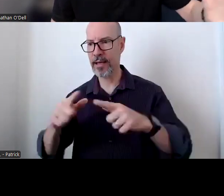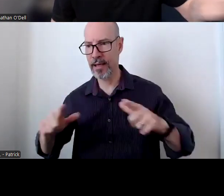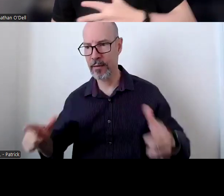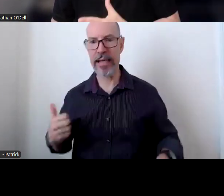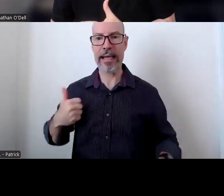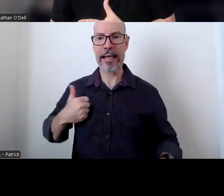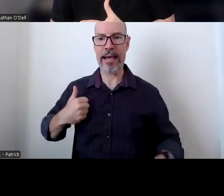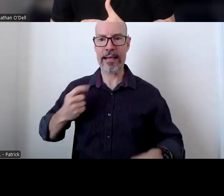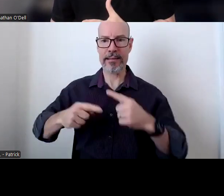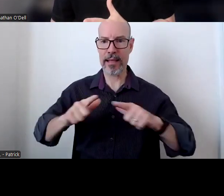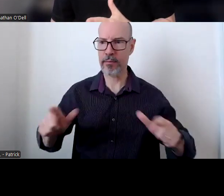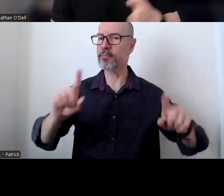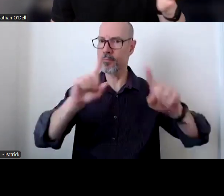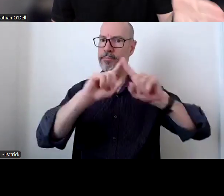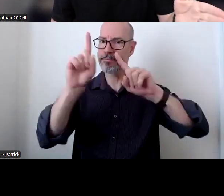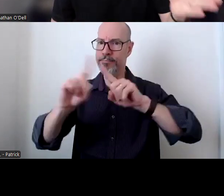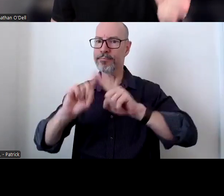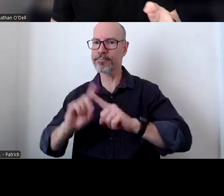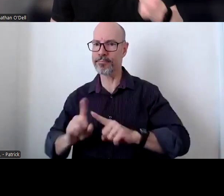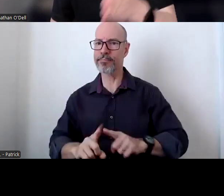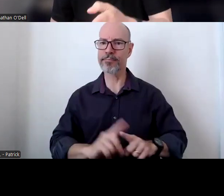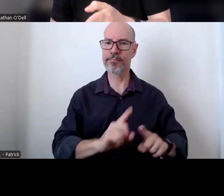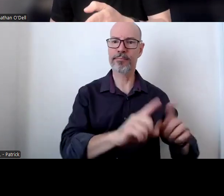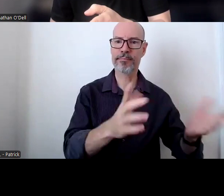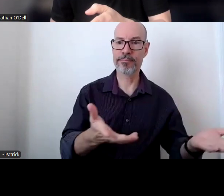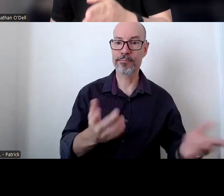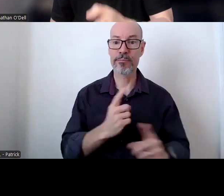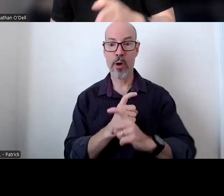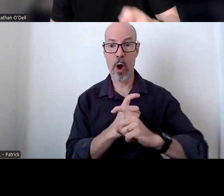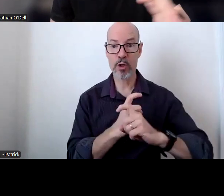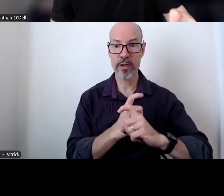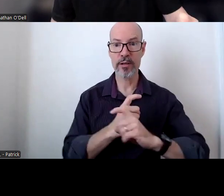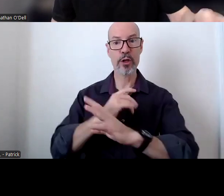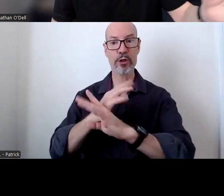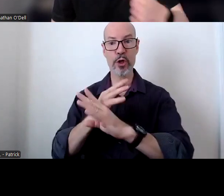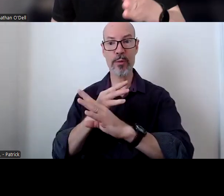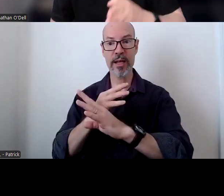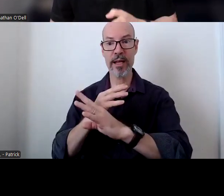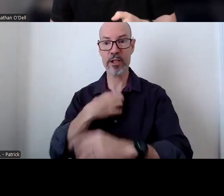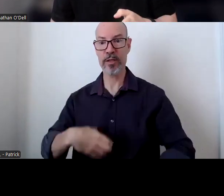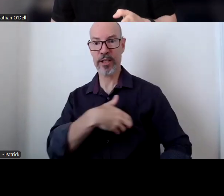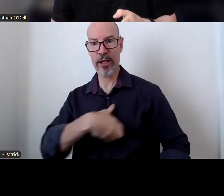Language, we have Canadian sign They're all different from Even Austria, Germany,